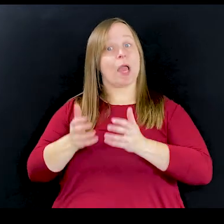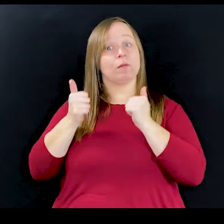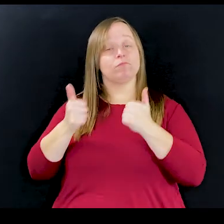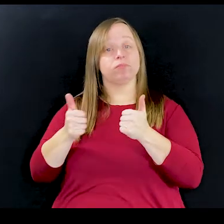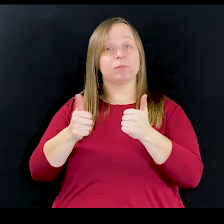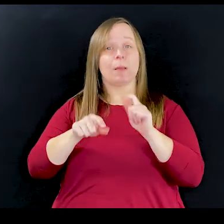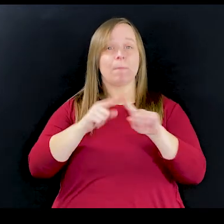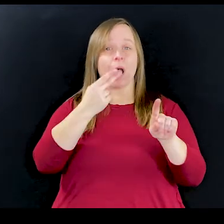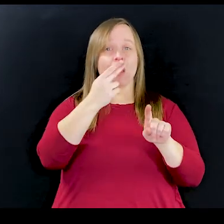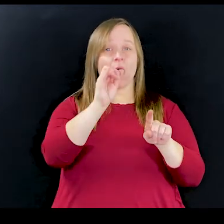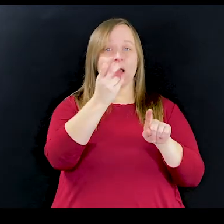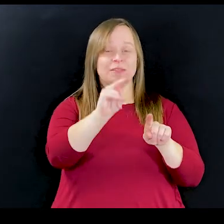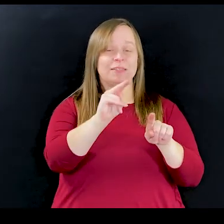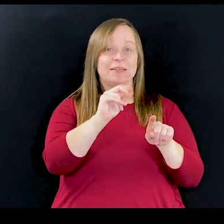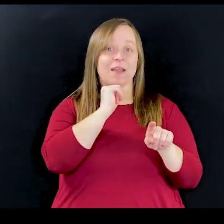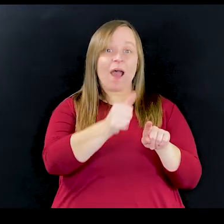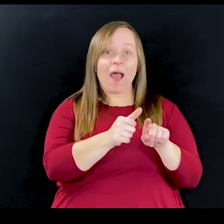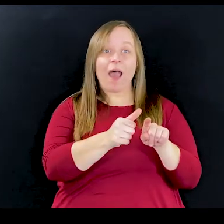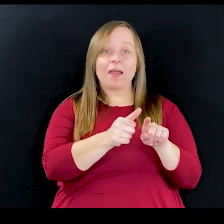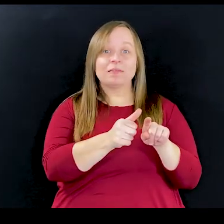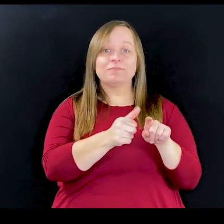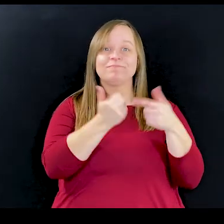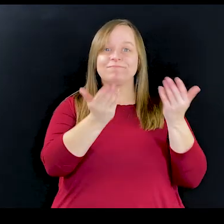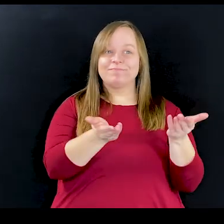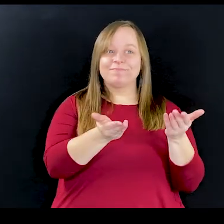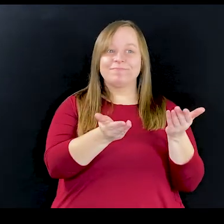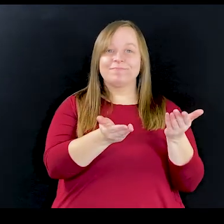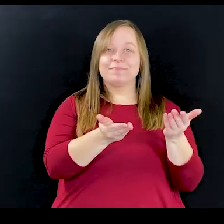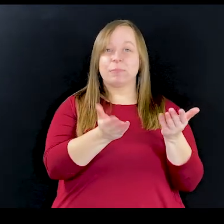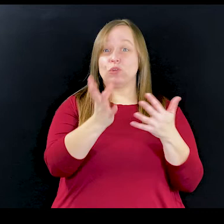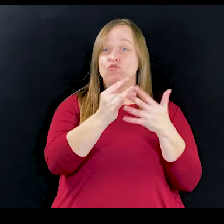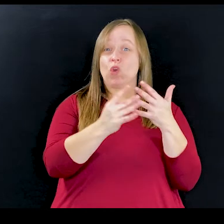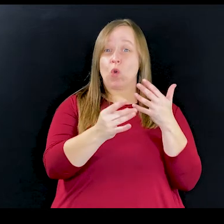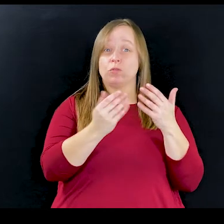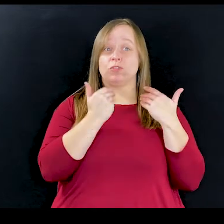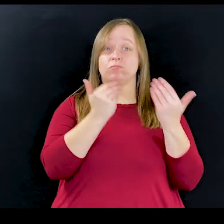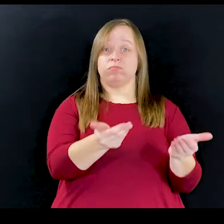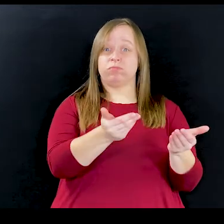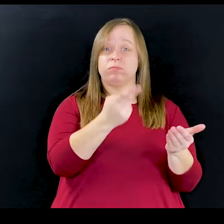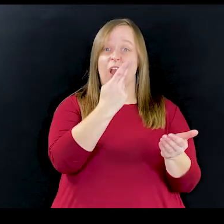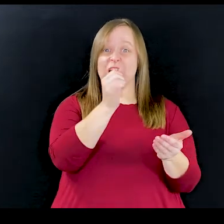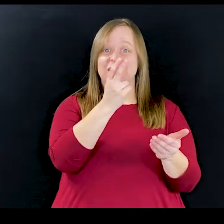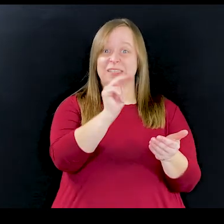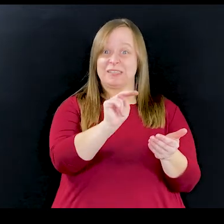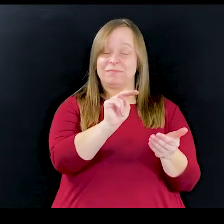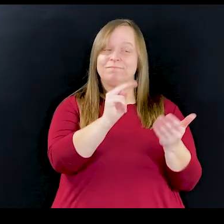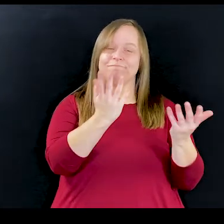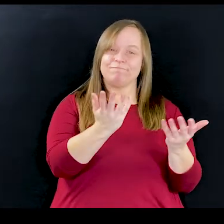more accessibility features that would allow you to avoid having the same harm that you experienced in Hudson,